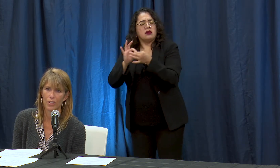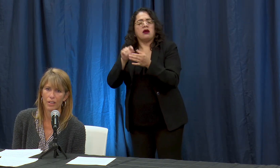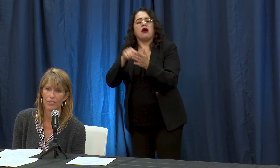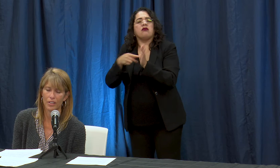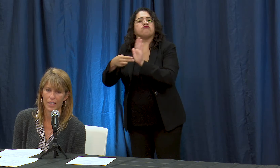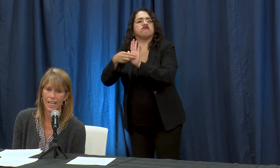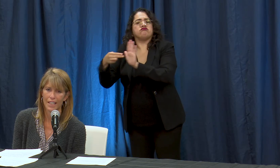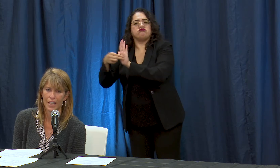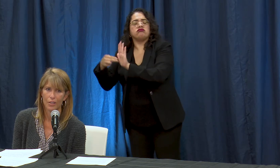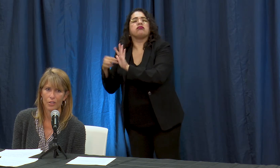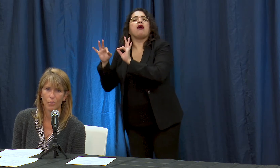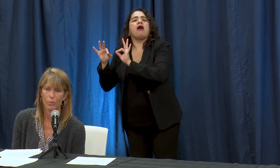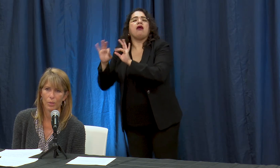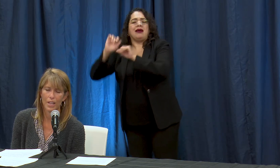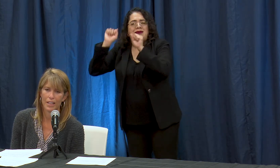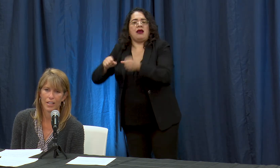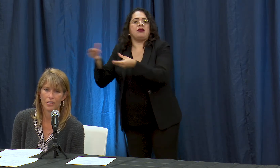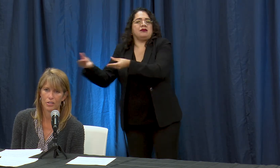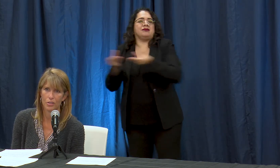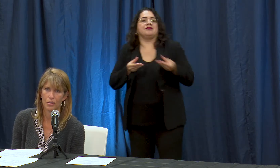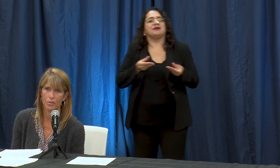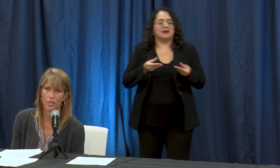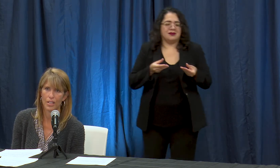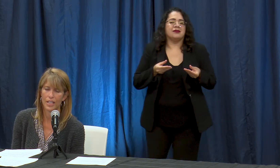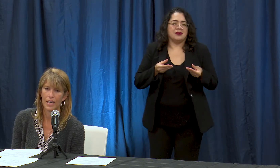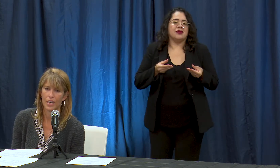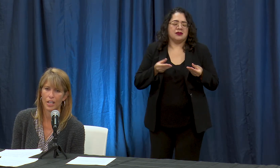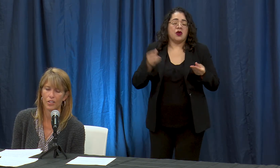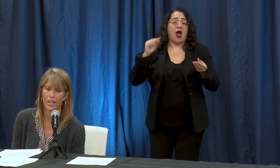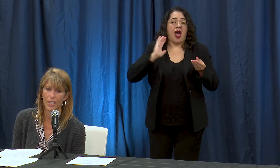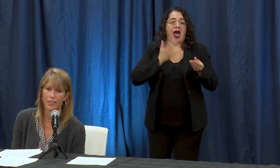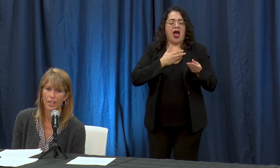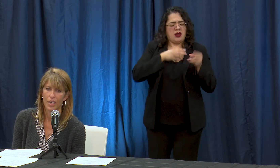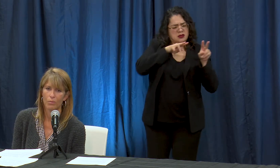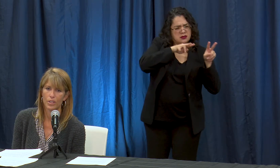there is a delay so when we are paying attention to our data and our trends we